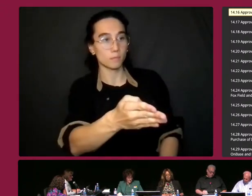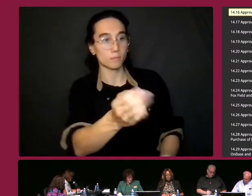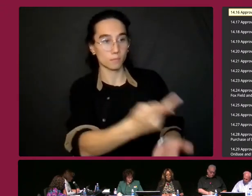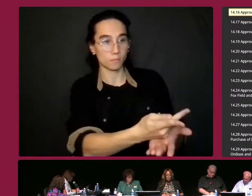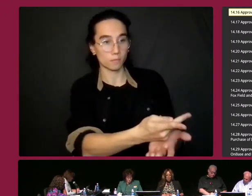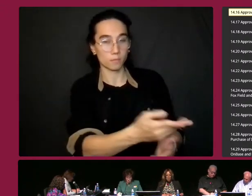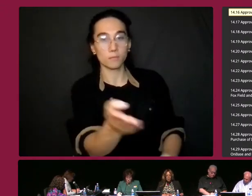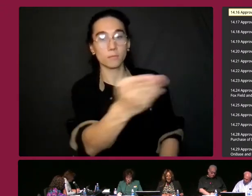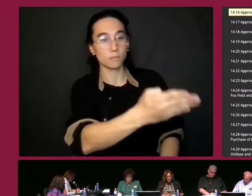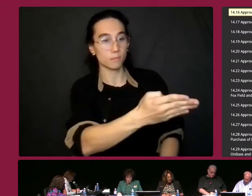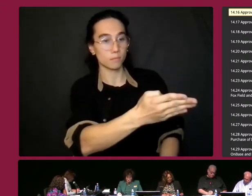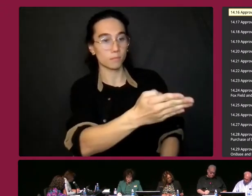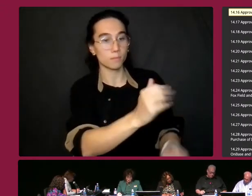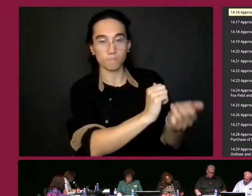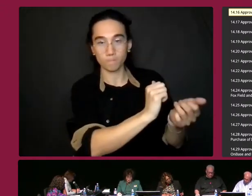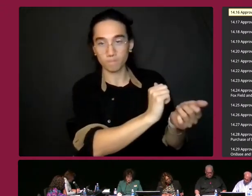Trustee Harvey? Yes Motion carries.